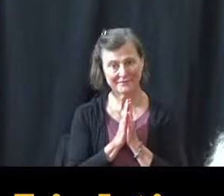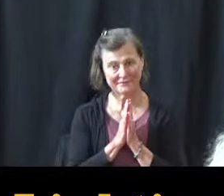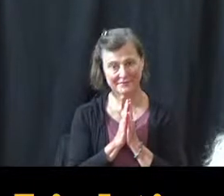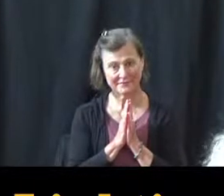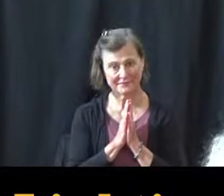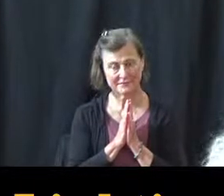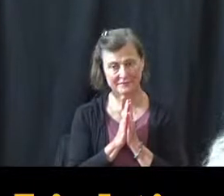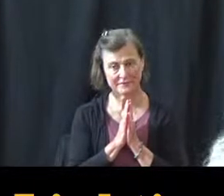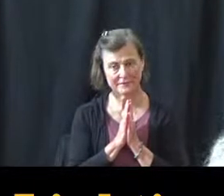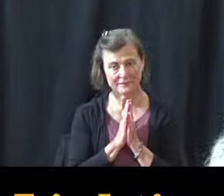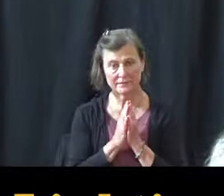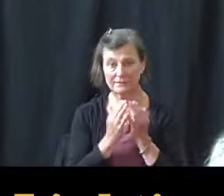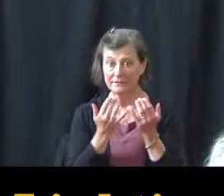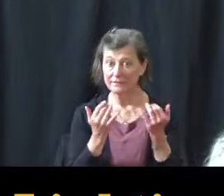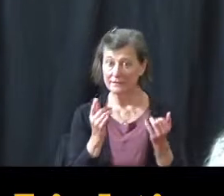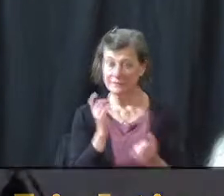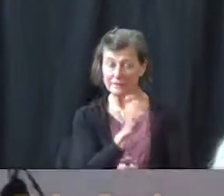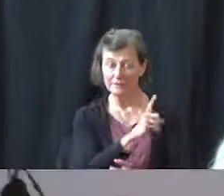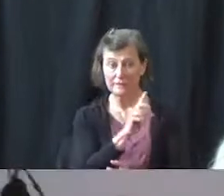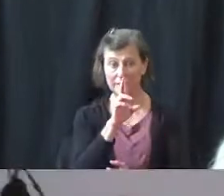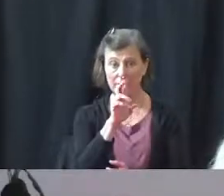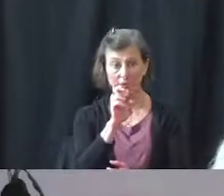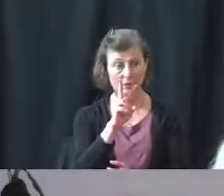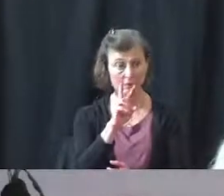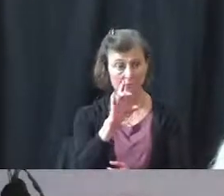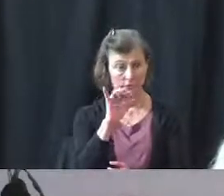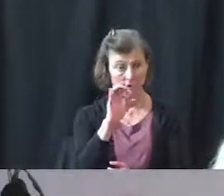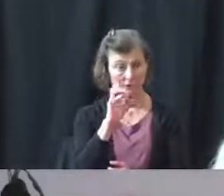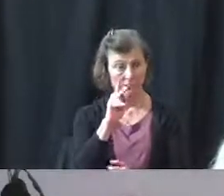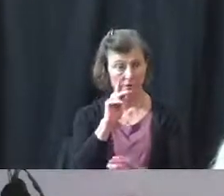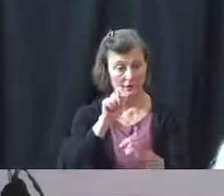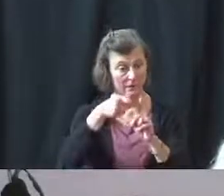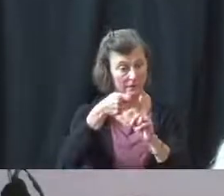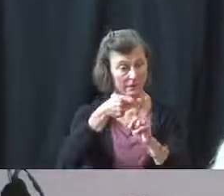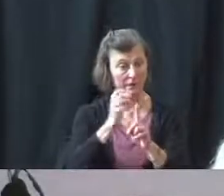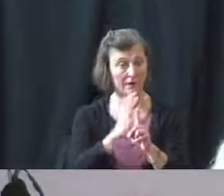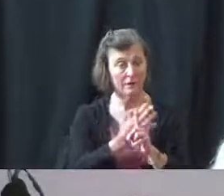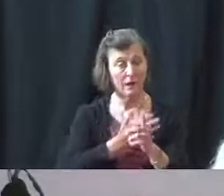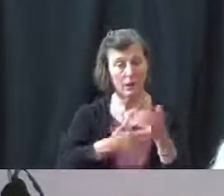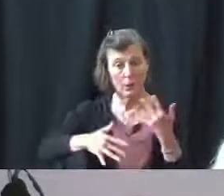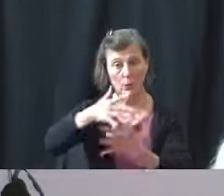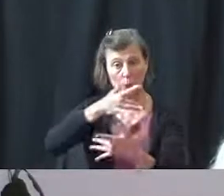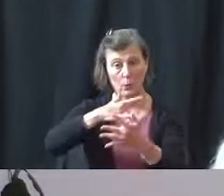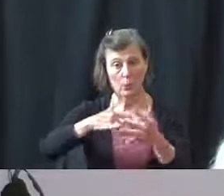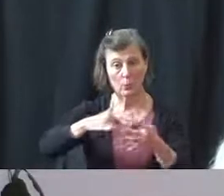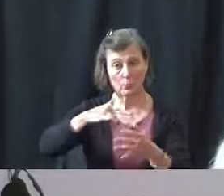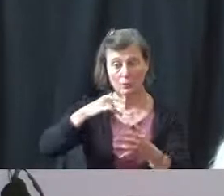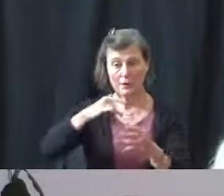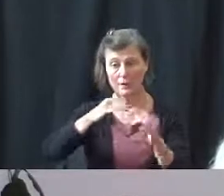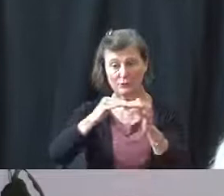I'm going to ask Reverend Rick to now kindle our social justice lantern.